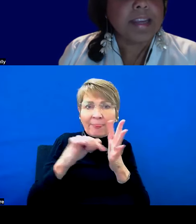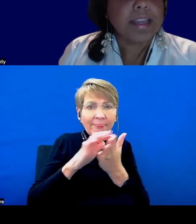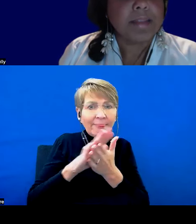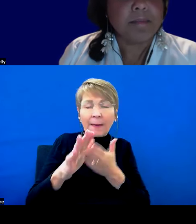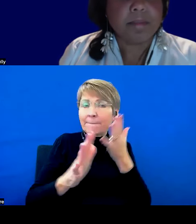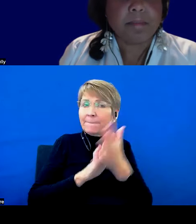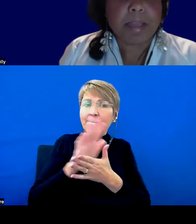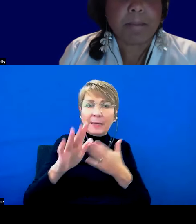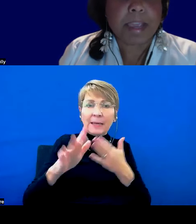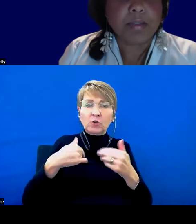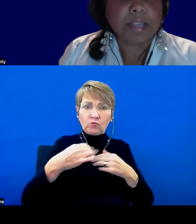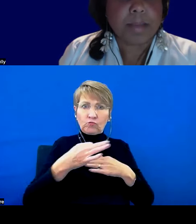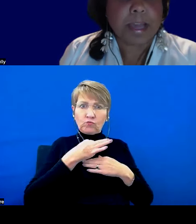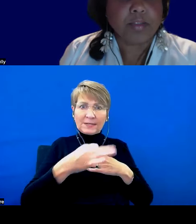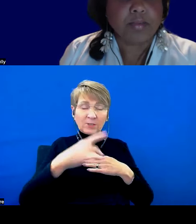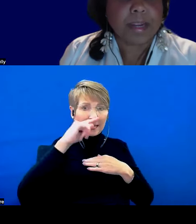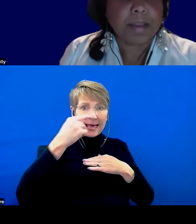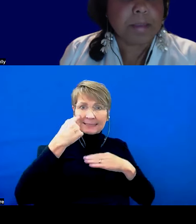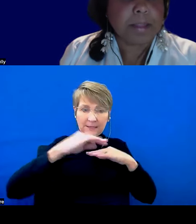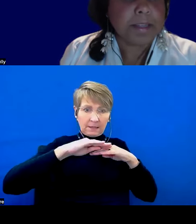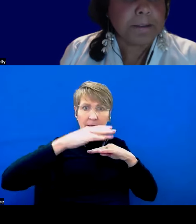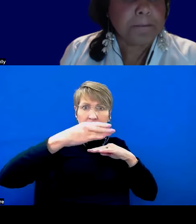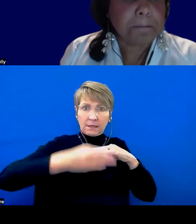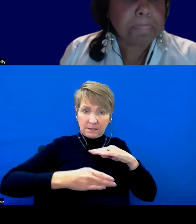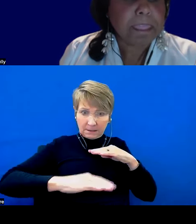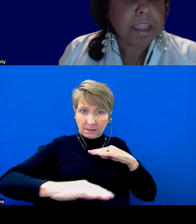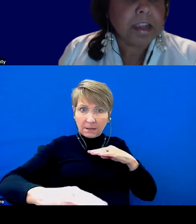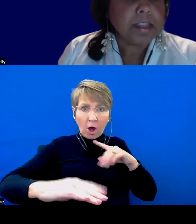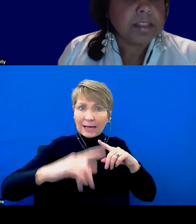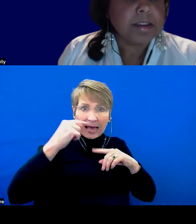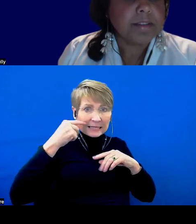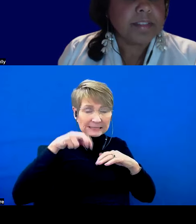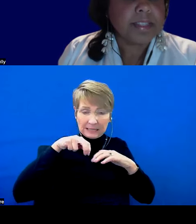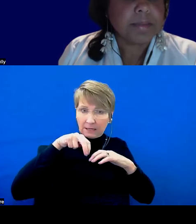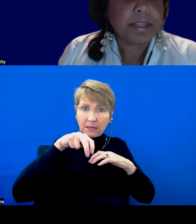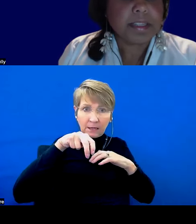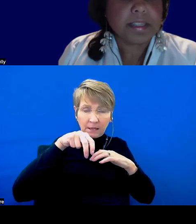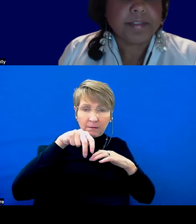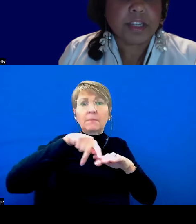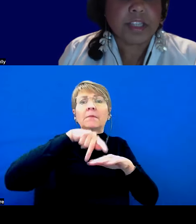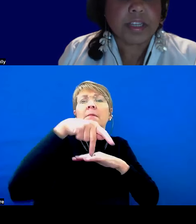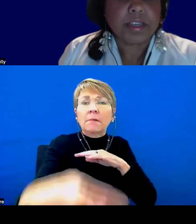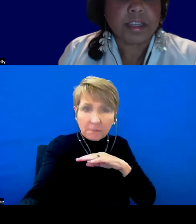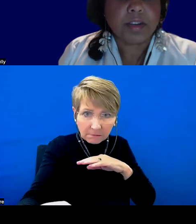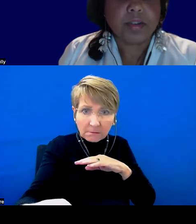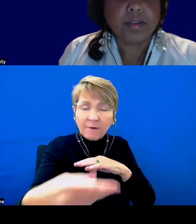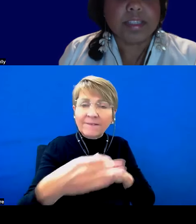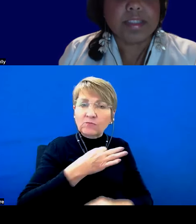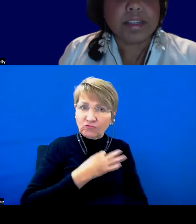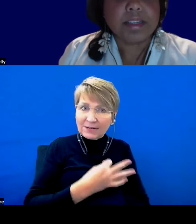can it may also impact reading ability. So vestibular dysfunction can cause dizziness,